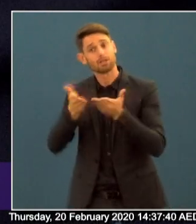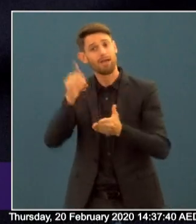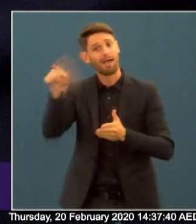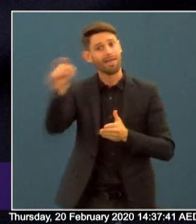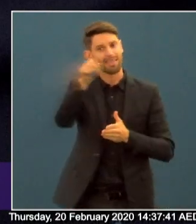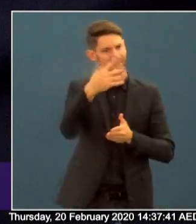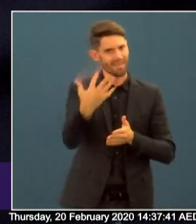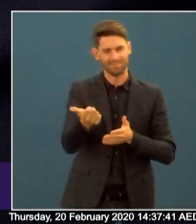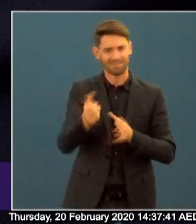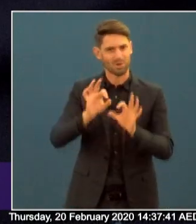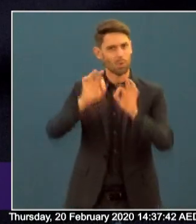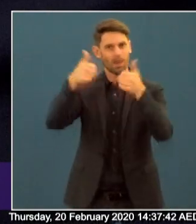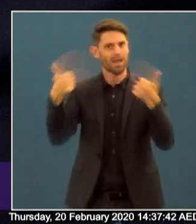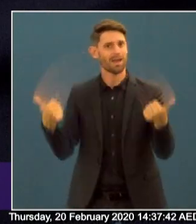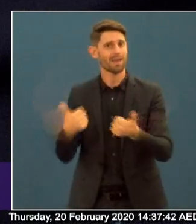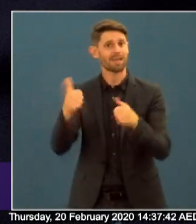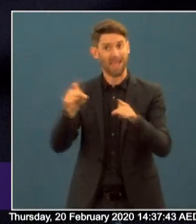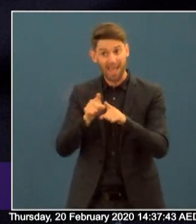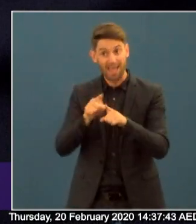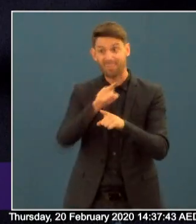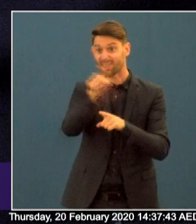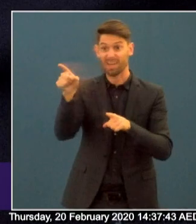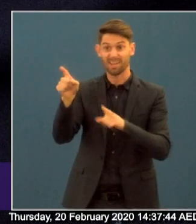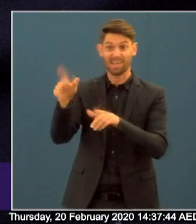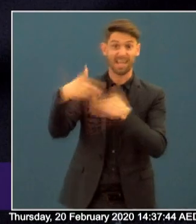its impact on people with disability and those around them.